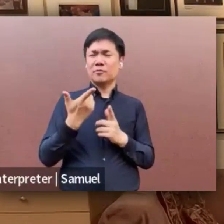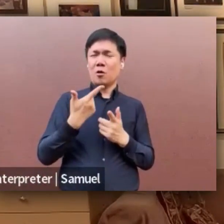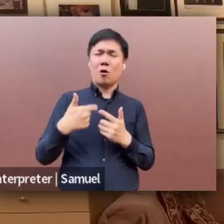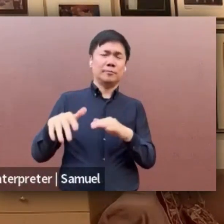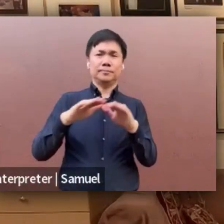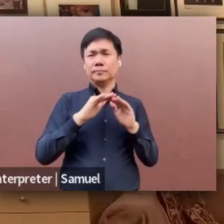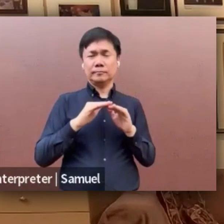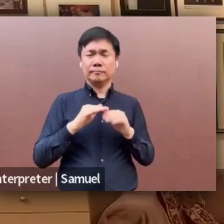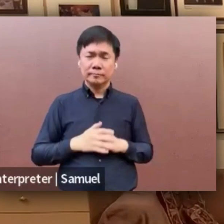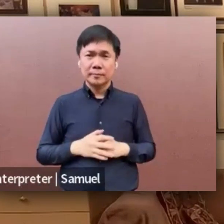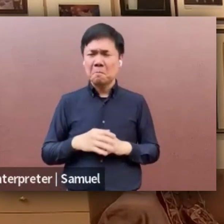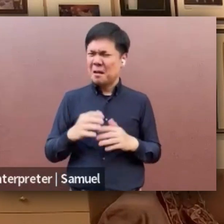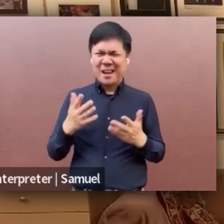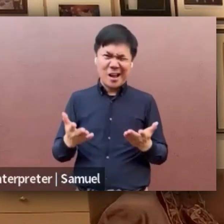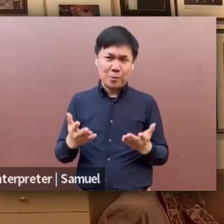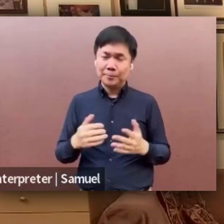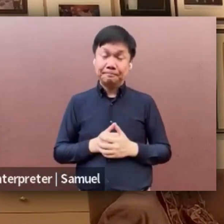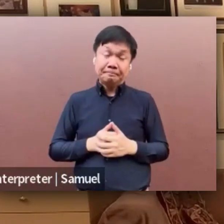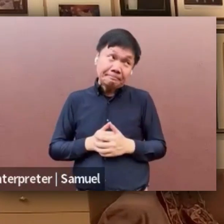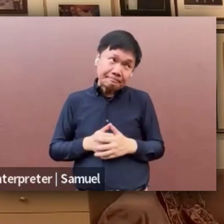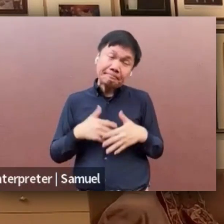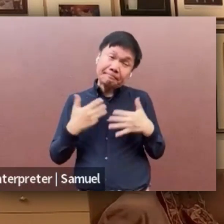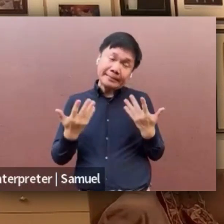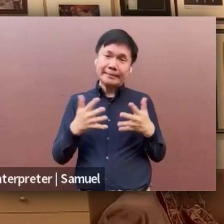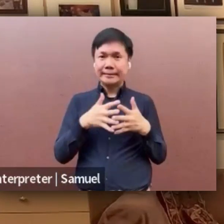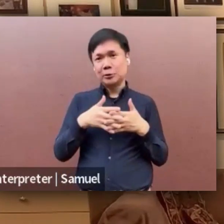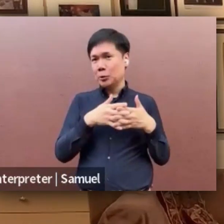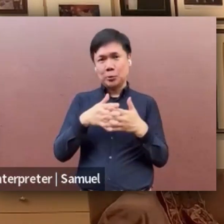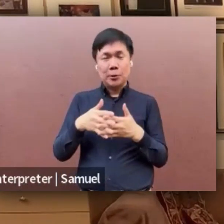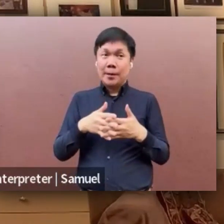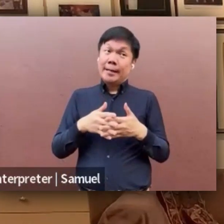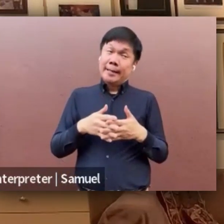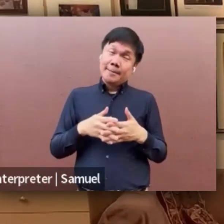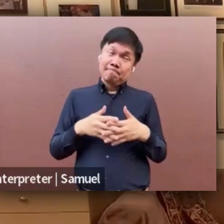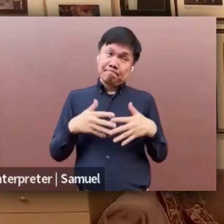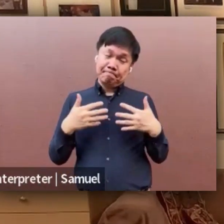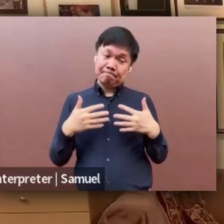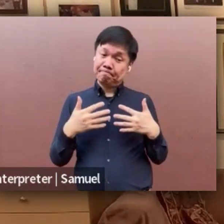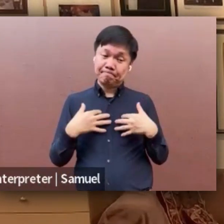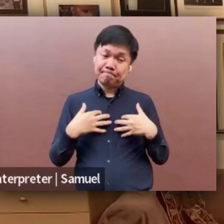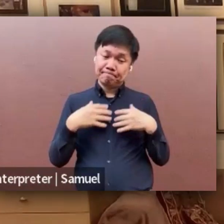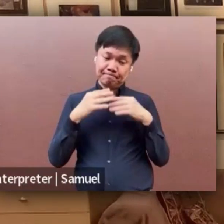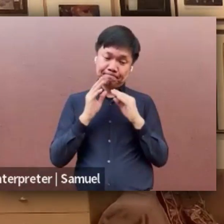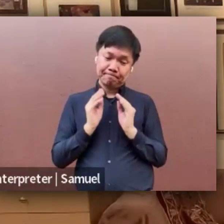And I'm sorry to say that that's less the case in today's United States than I would like.